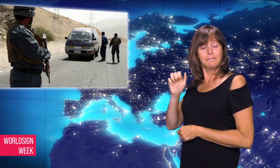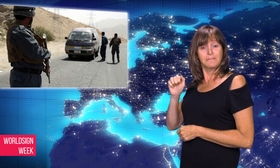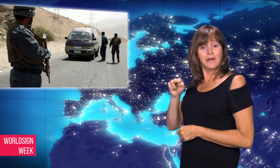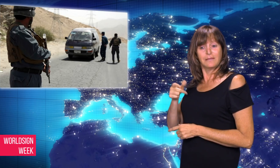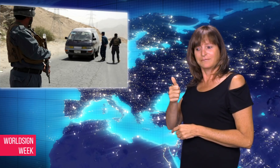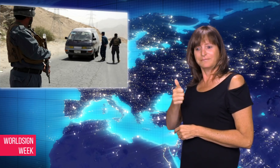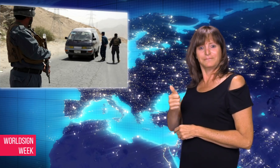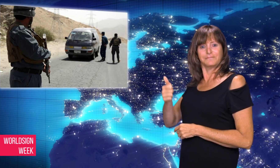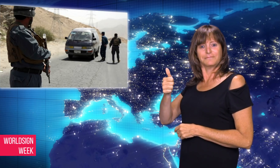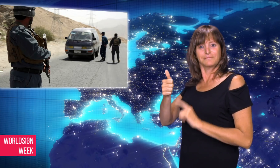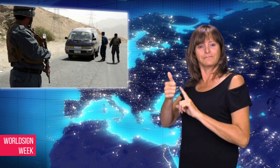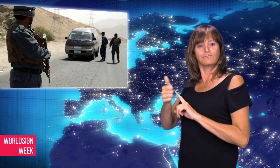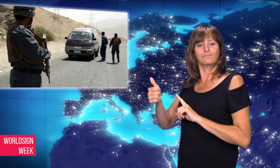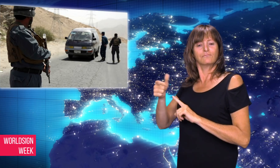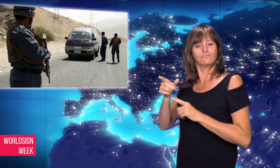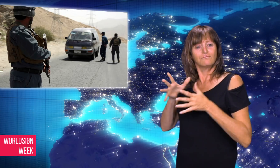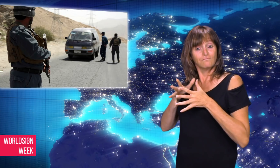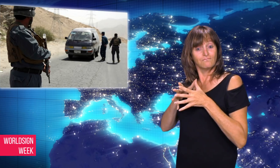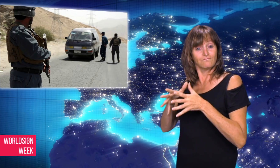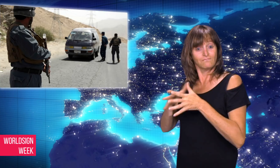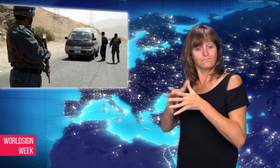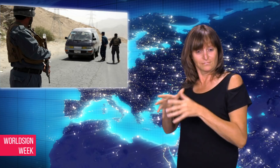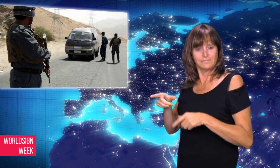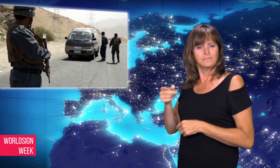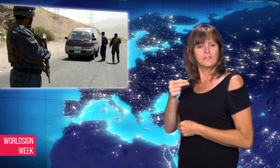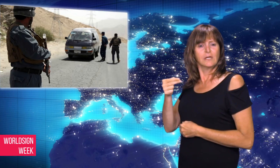prisoners, and they grabbed eight